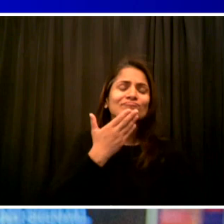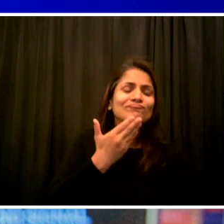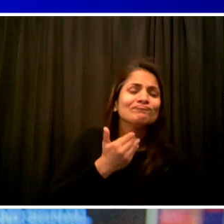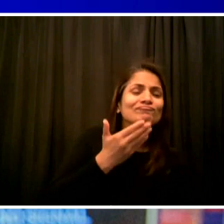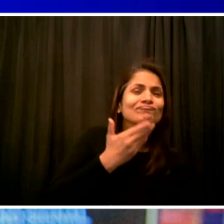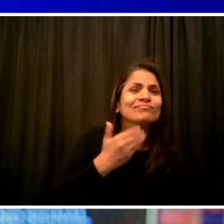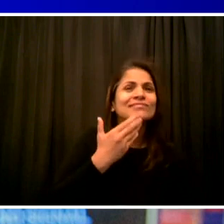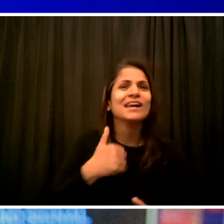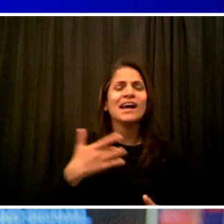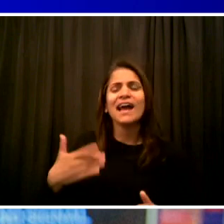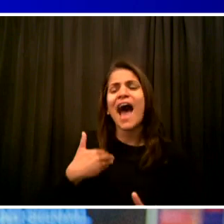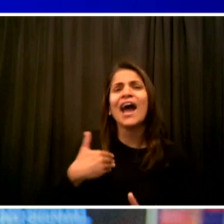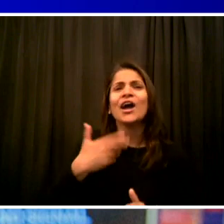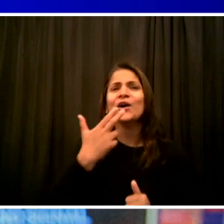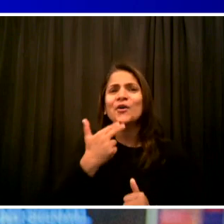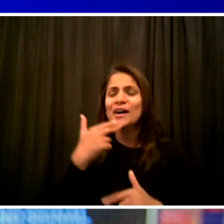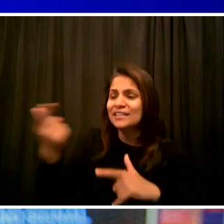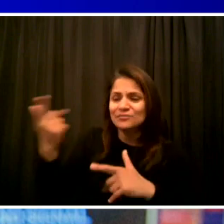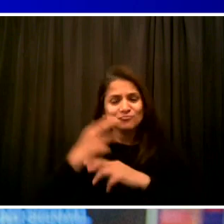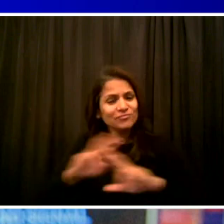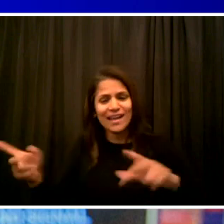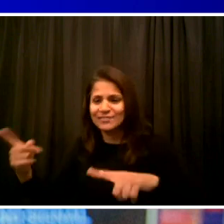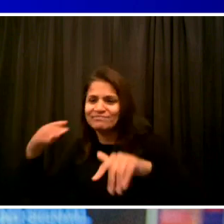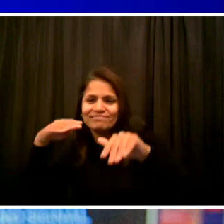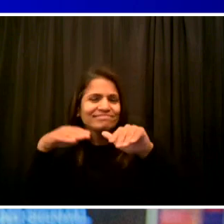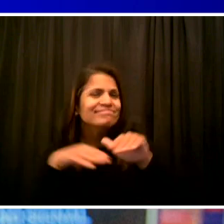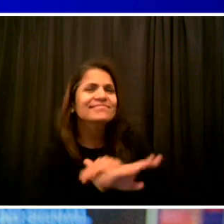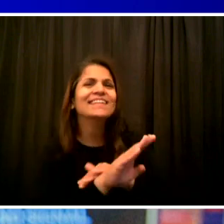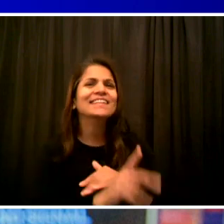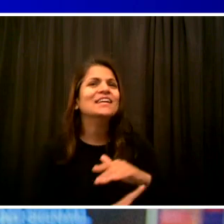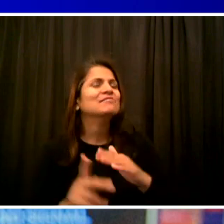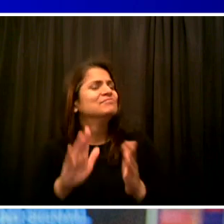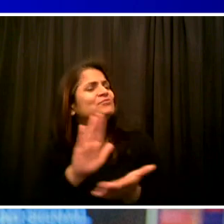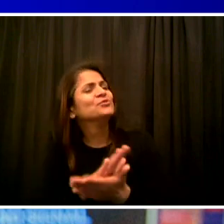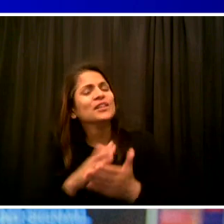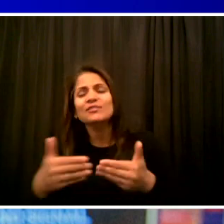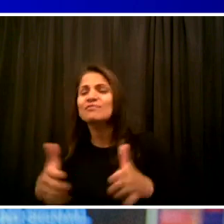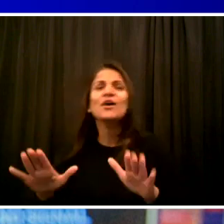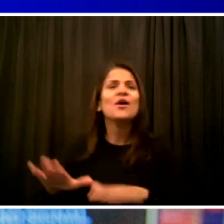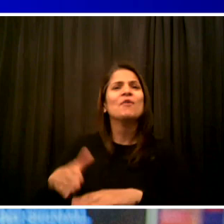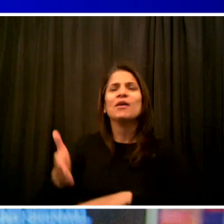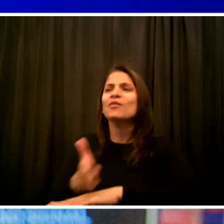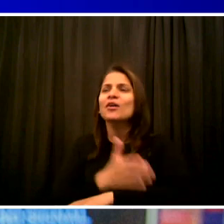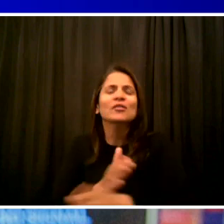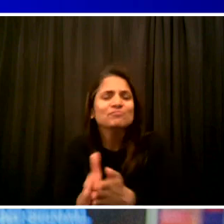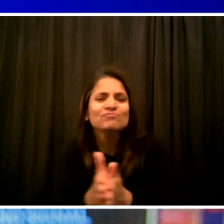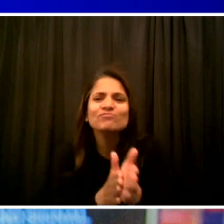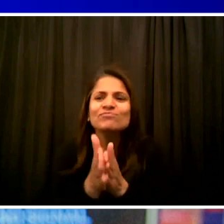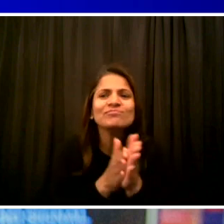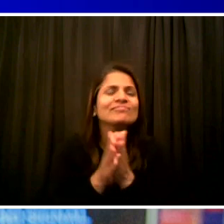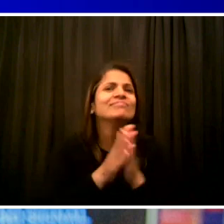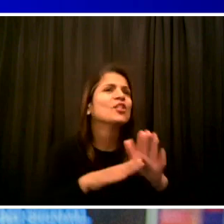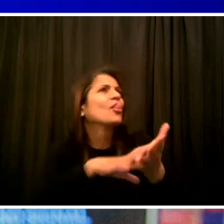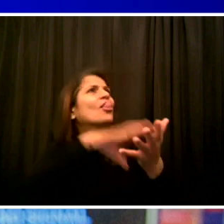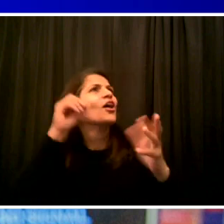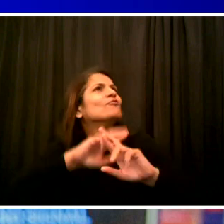IT ALL. THE WAY THAT OUR YOUNGEST KIDS GO INTO AL CARSSO OM AND BLOSSOM.